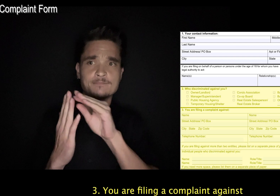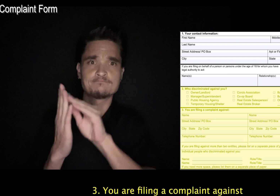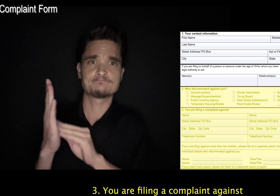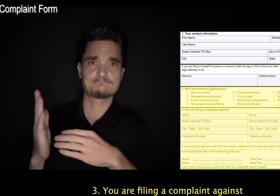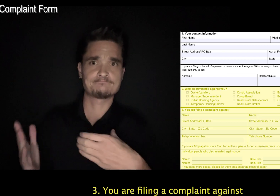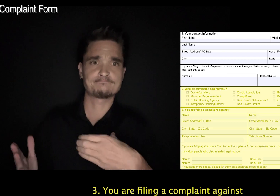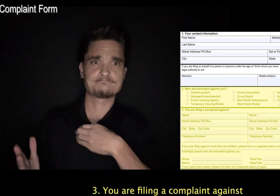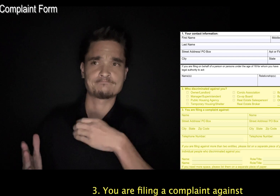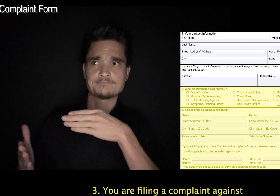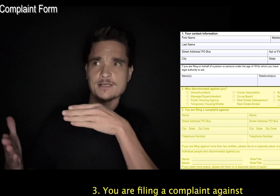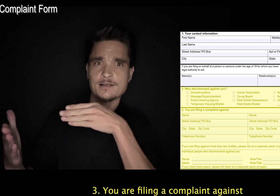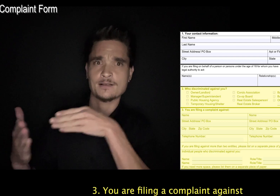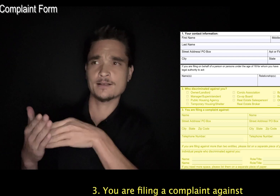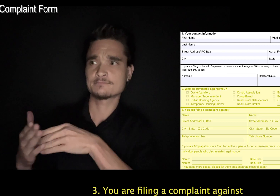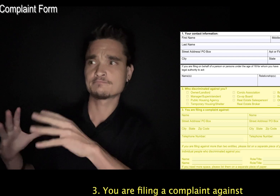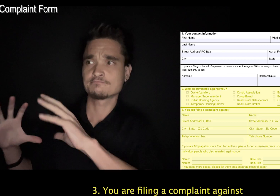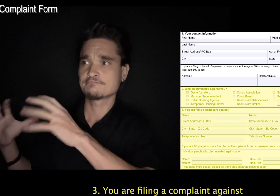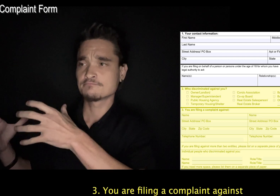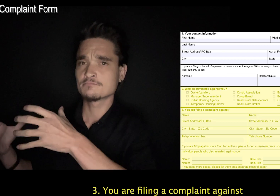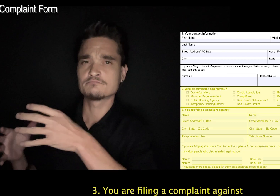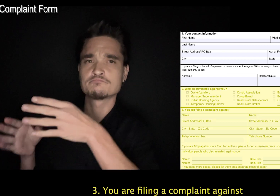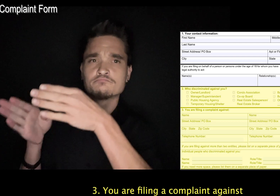3. You are filing a complaint against